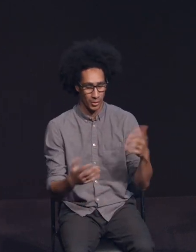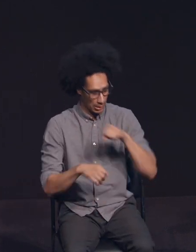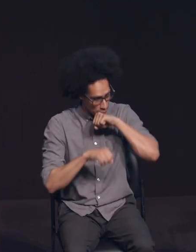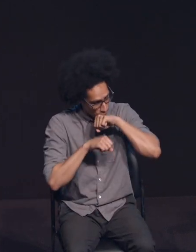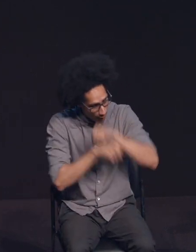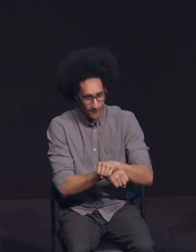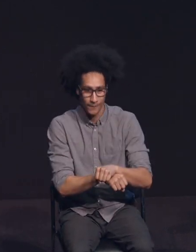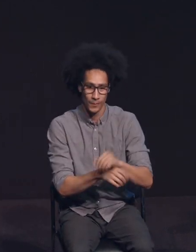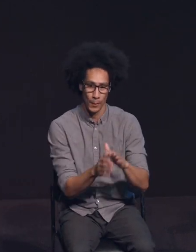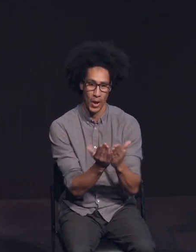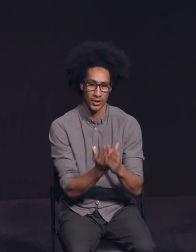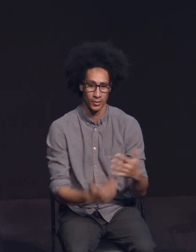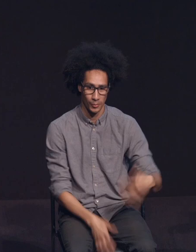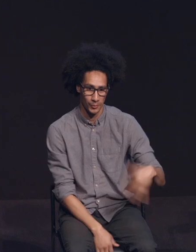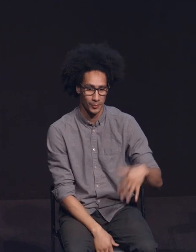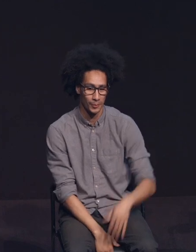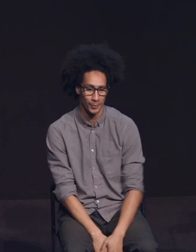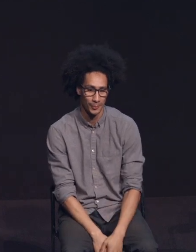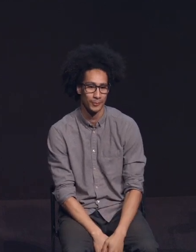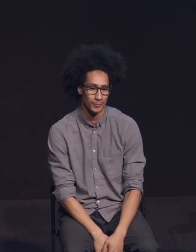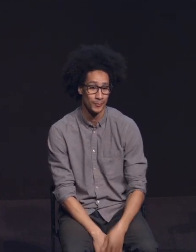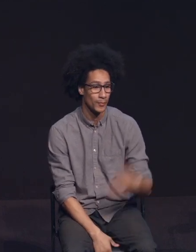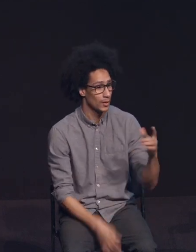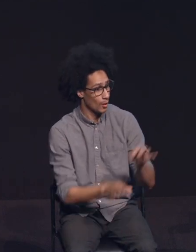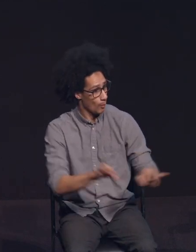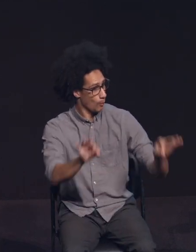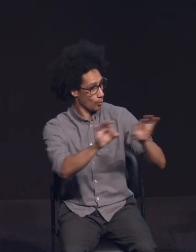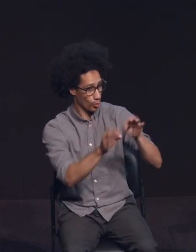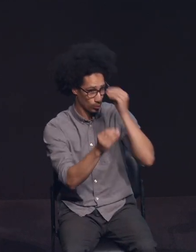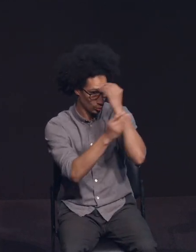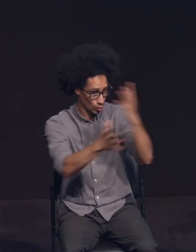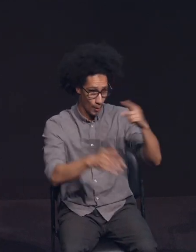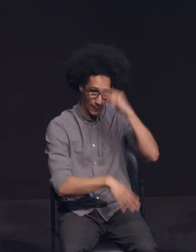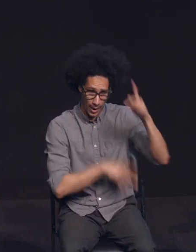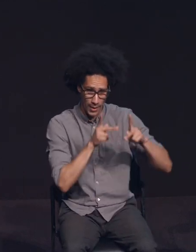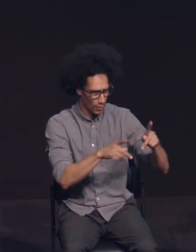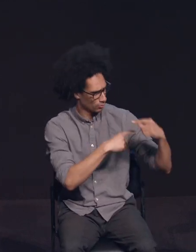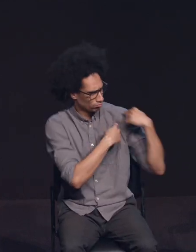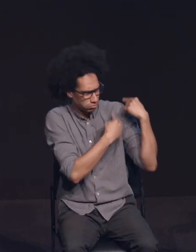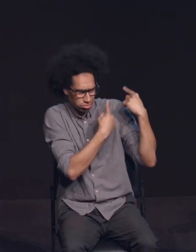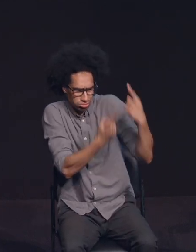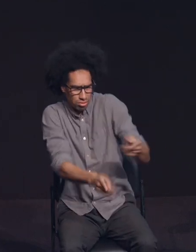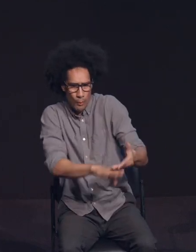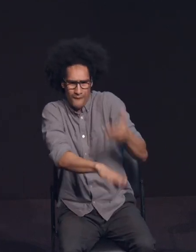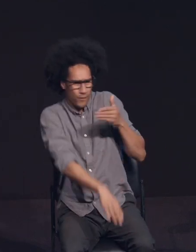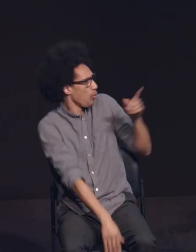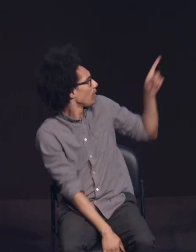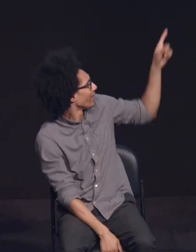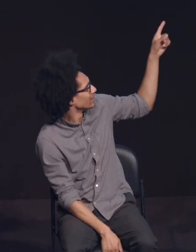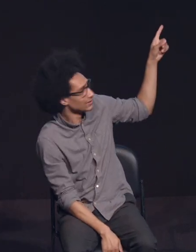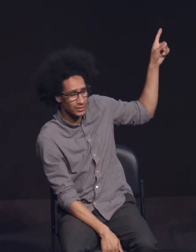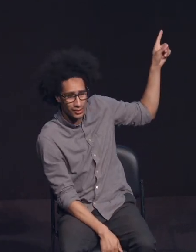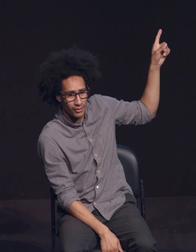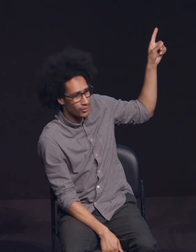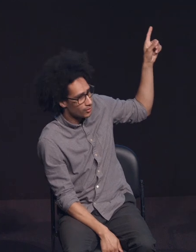but really important to know that Black people had been doing this work all along but it's only when we see a white writer